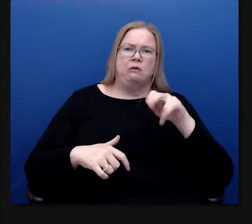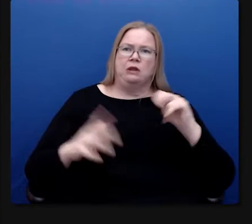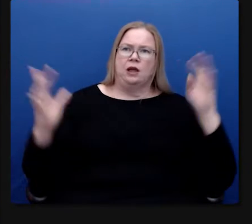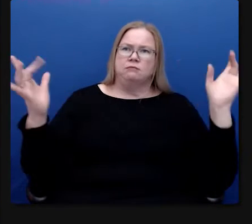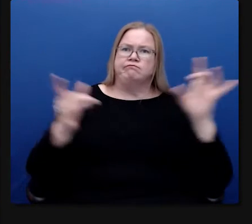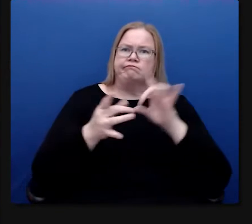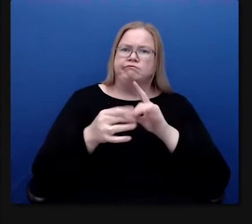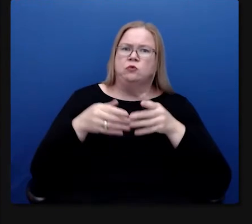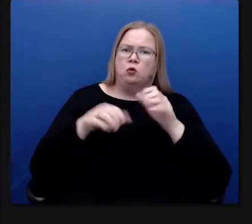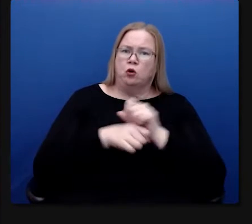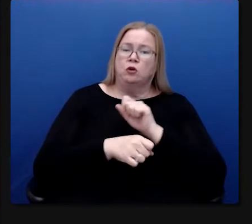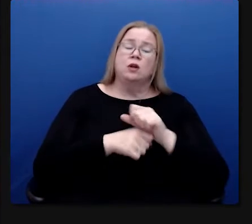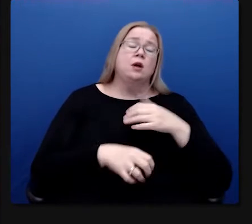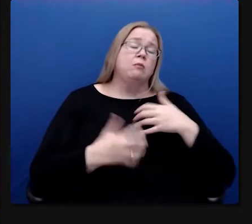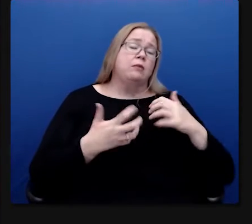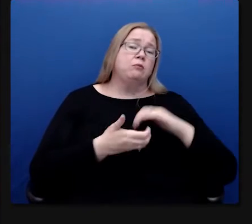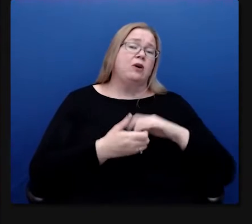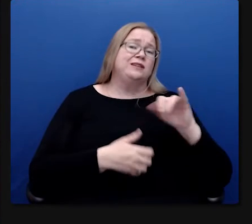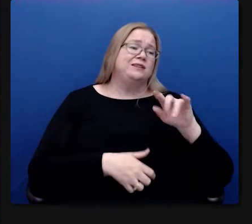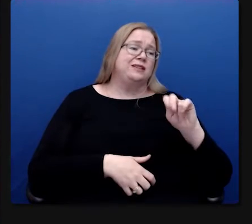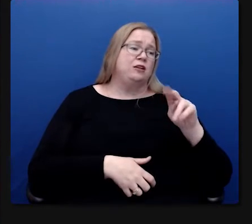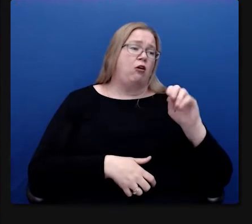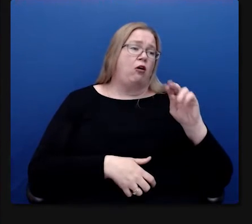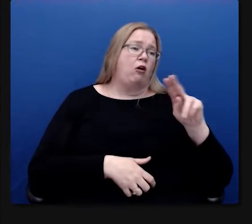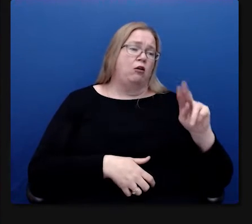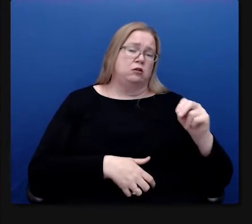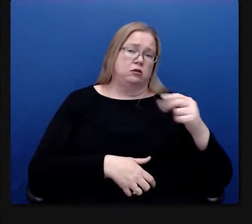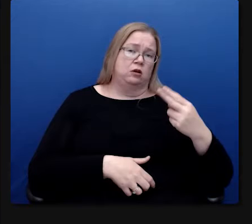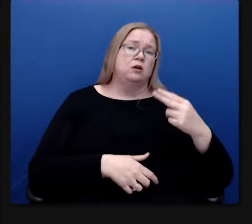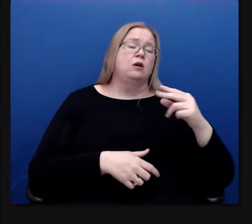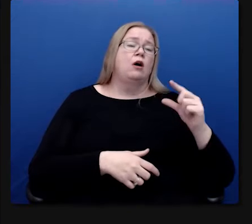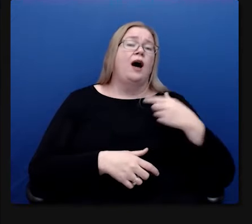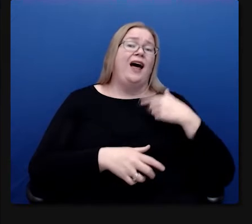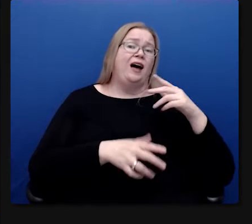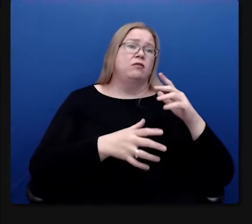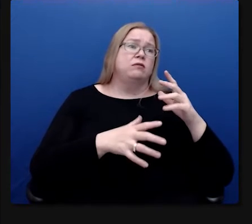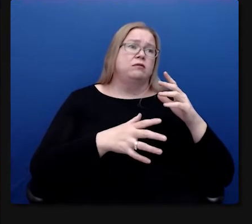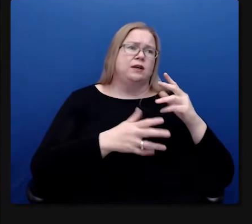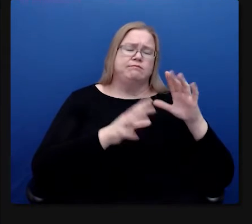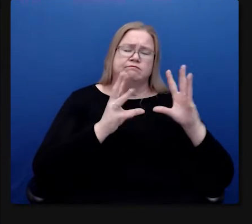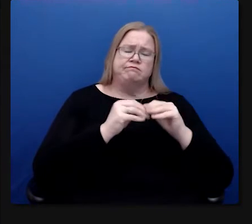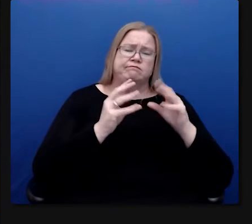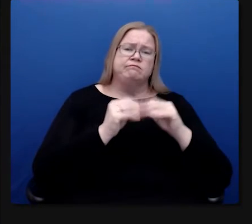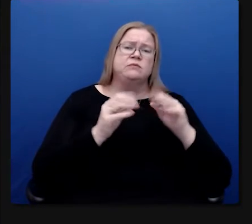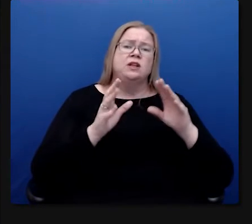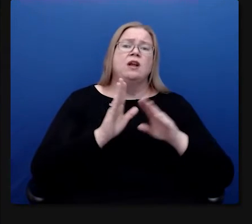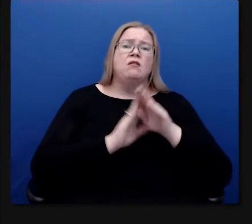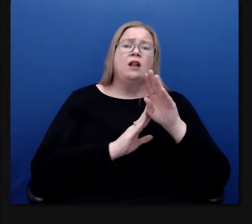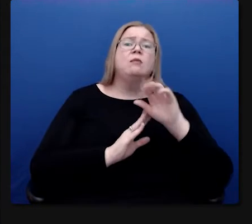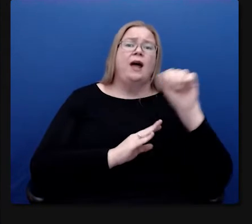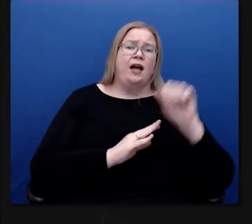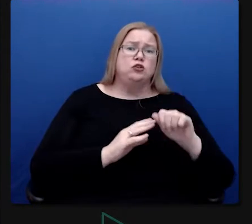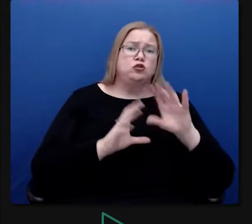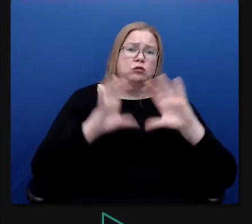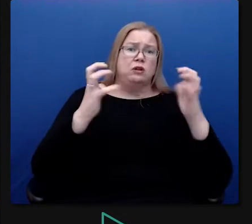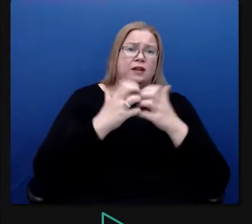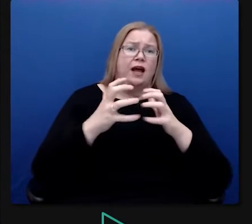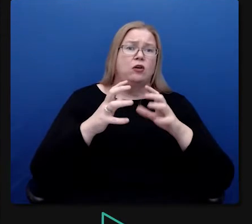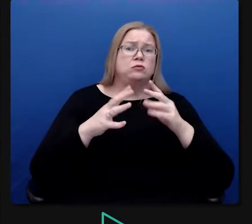My colleague Tze Lin Ong has a session titled, "Harness the Power of Azure Cloud Builds from Development to Deployment," which I encourage you to watch.